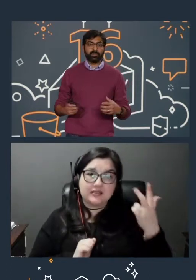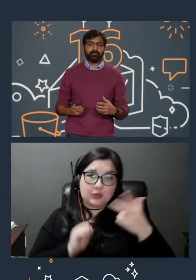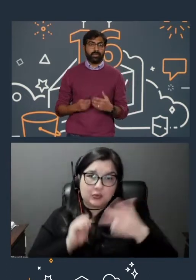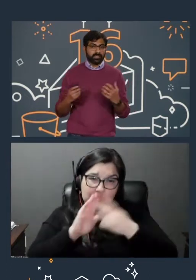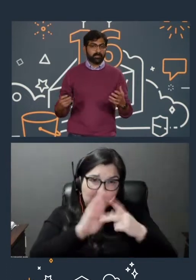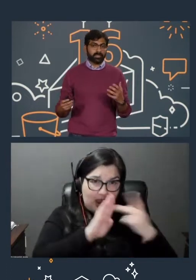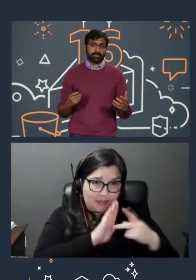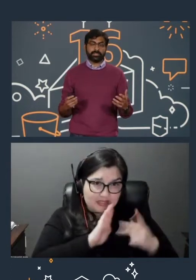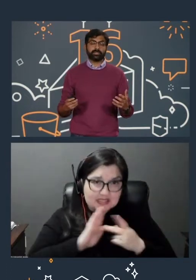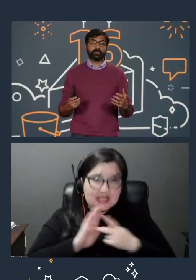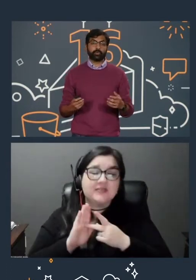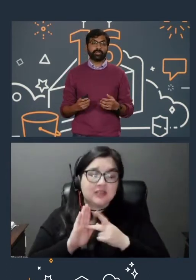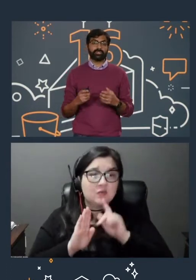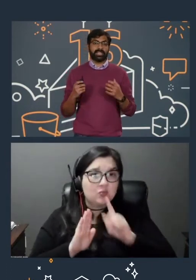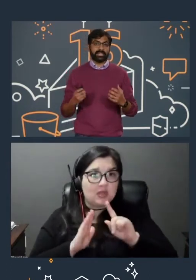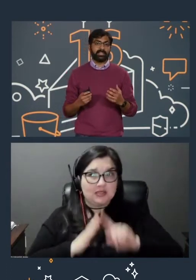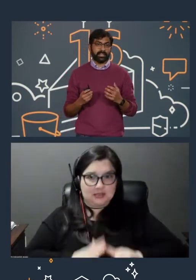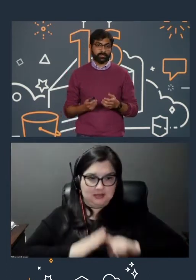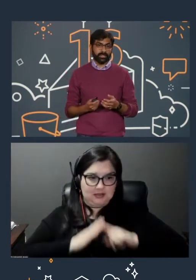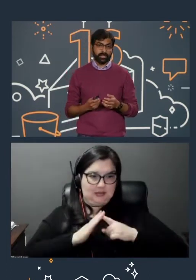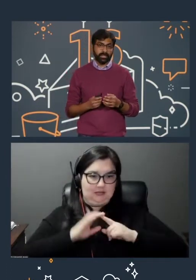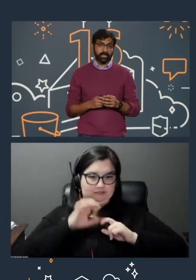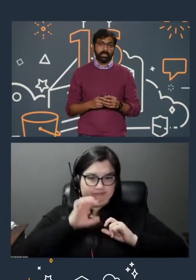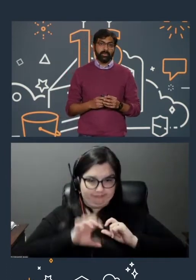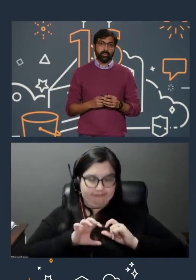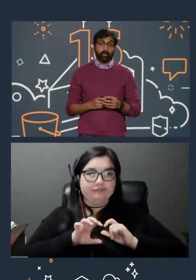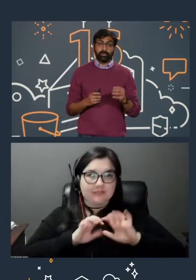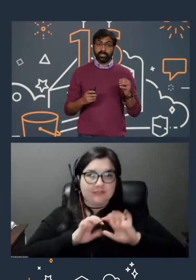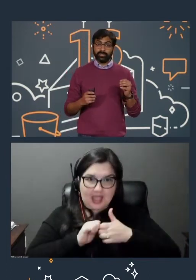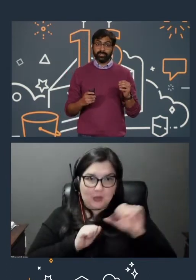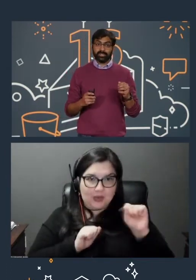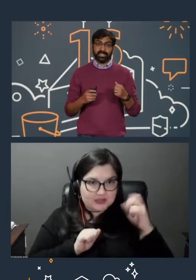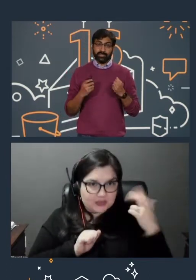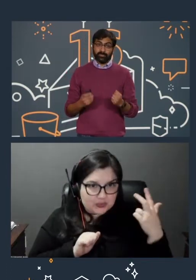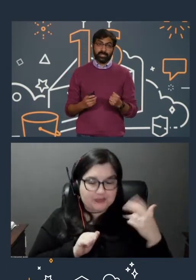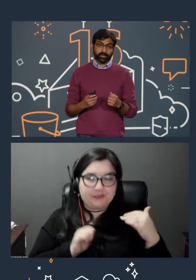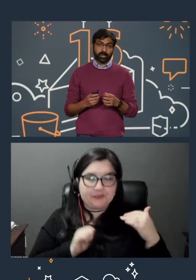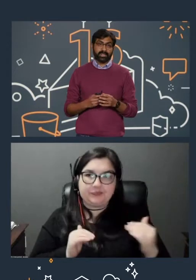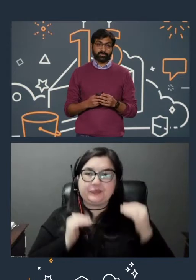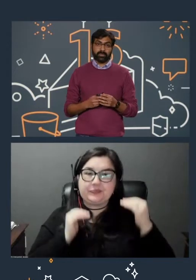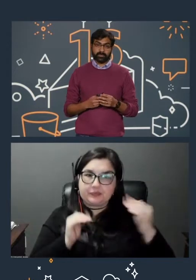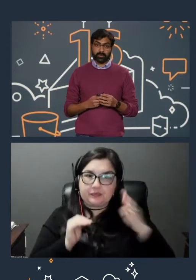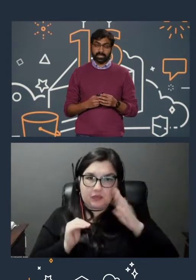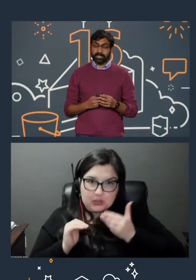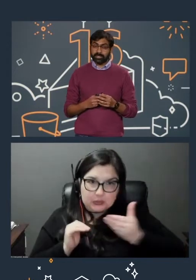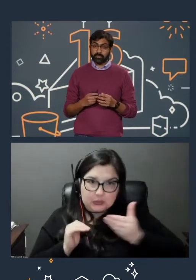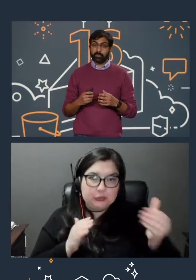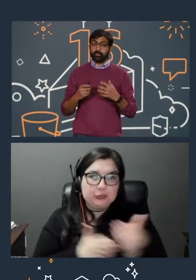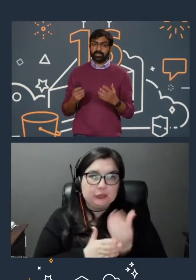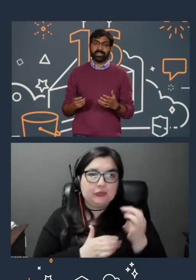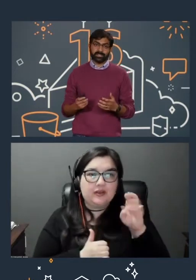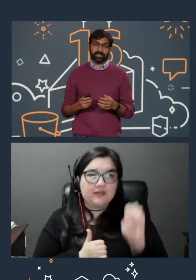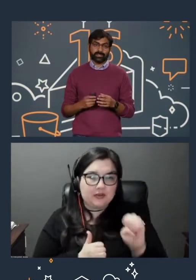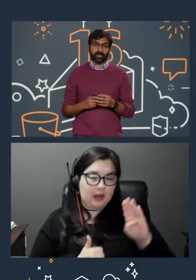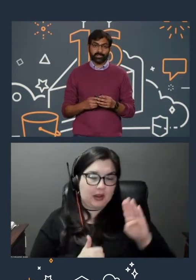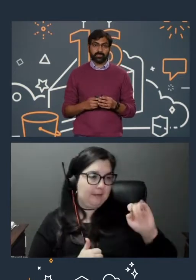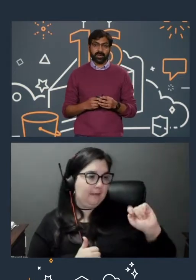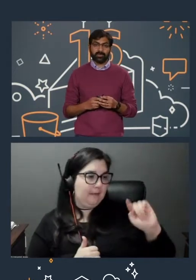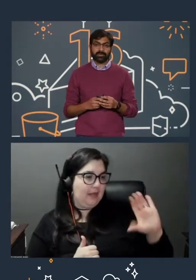of building multi-region storage in S3. We'll introduce a new feature called S3 batch replication that we're really excited to talk to you about,